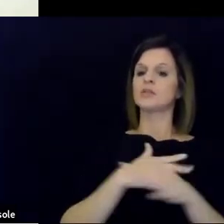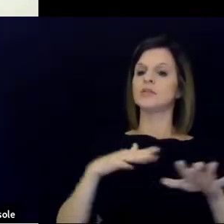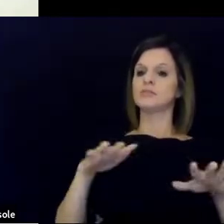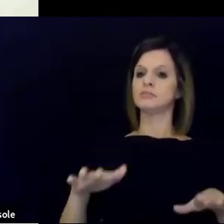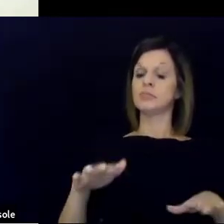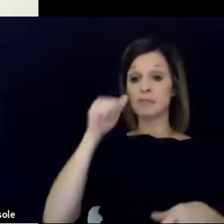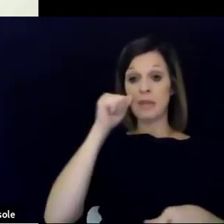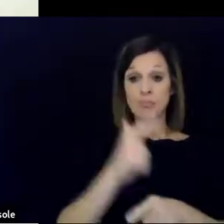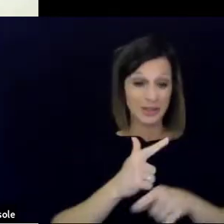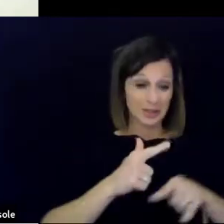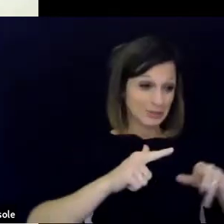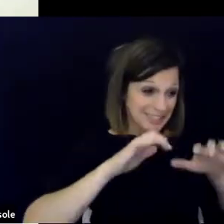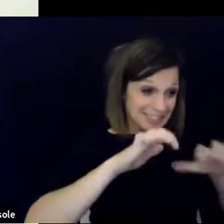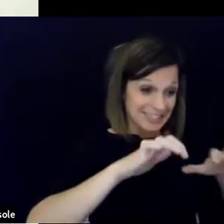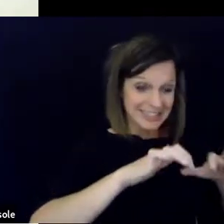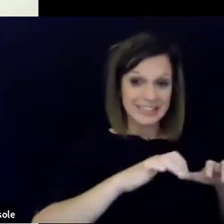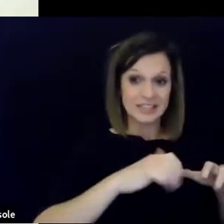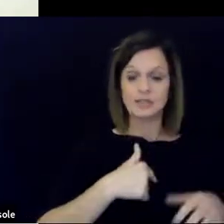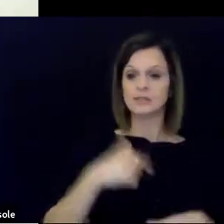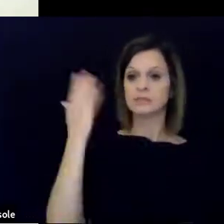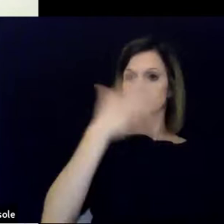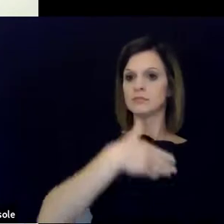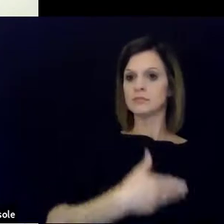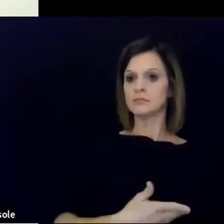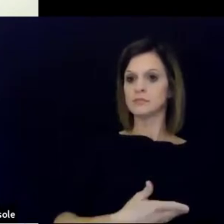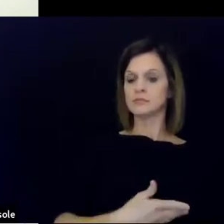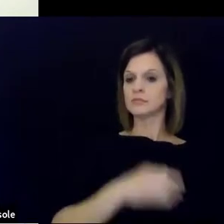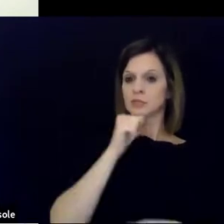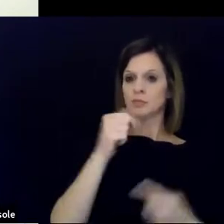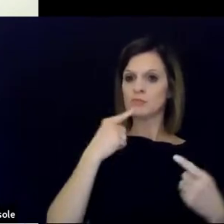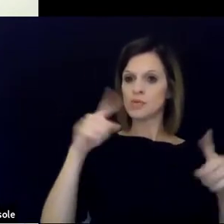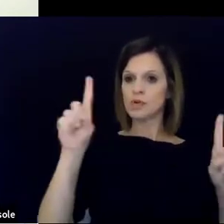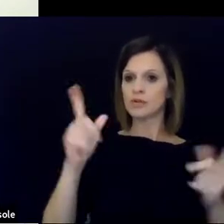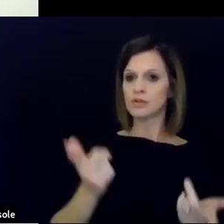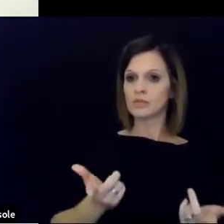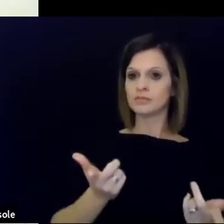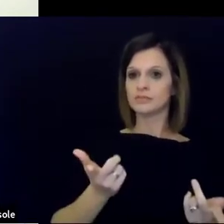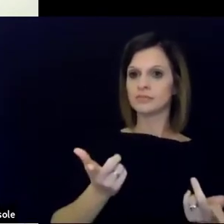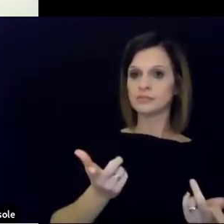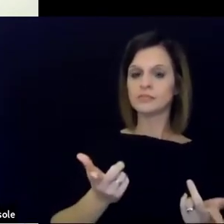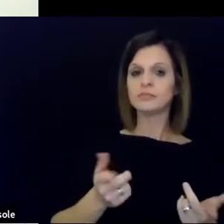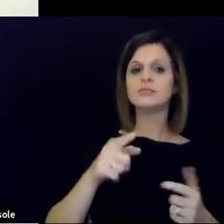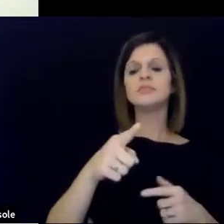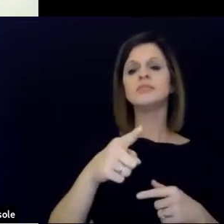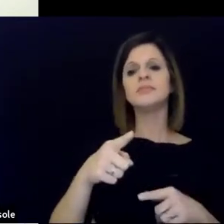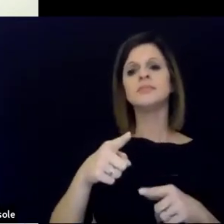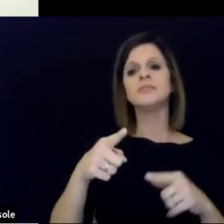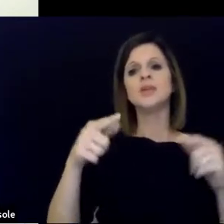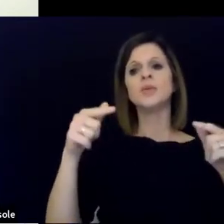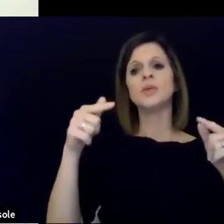The same thing here with pain anxiety, pain catastrophizing, we have to be able to get ourselves in a state,